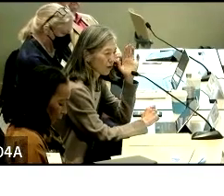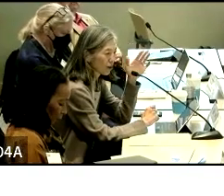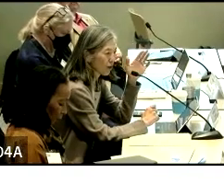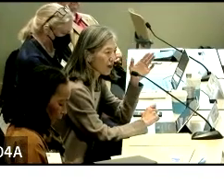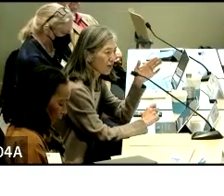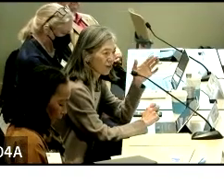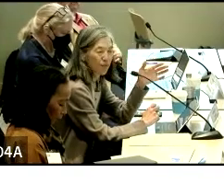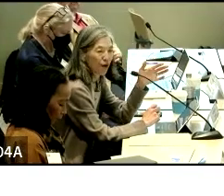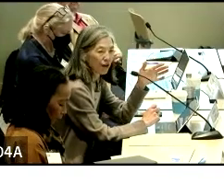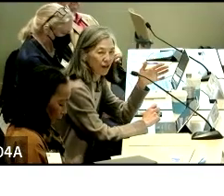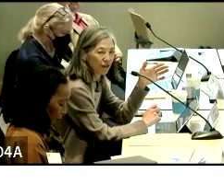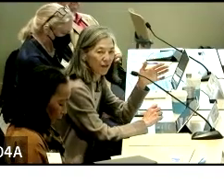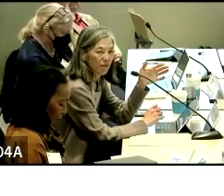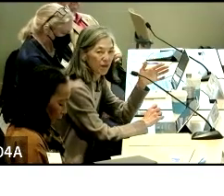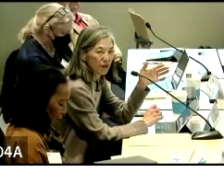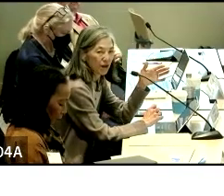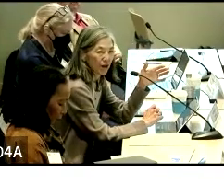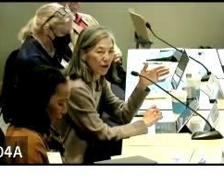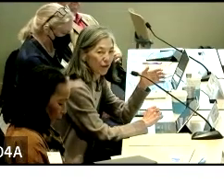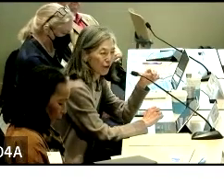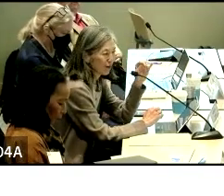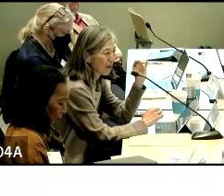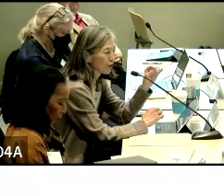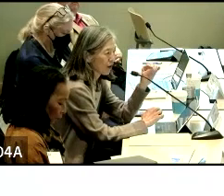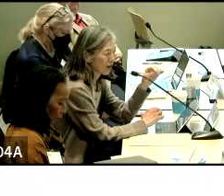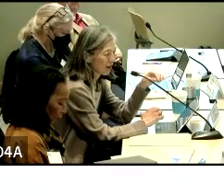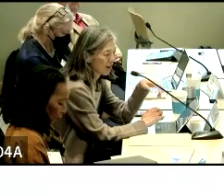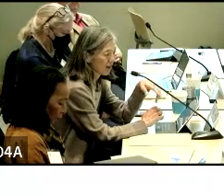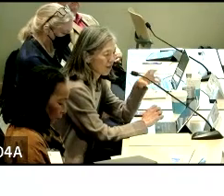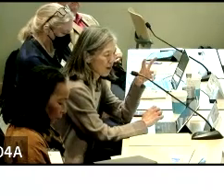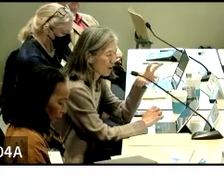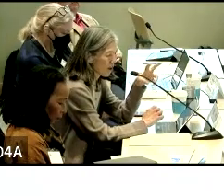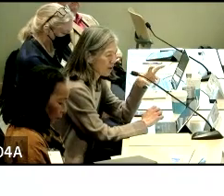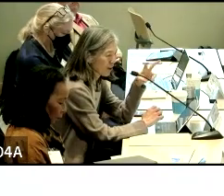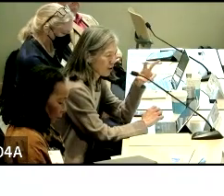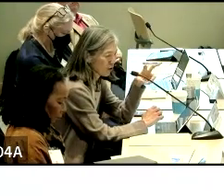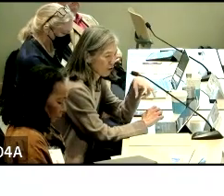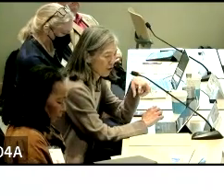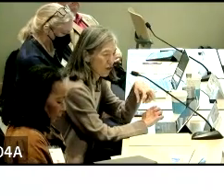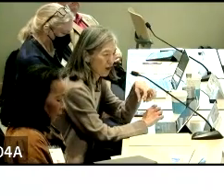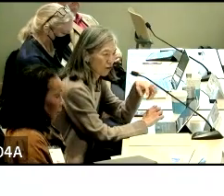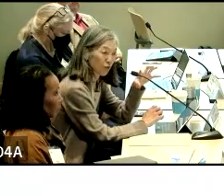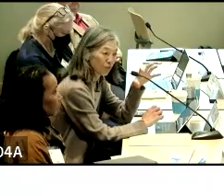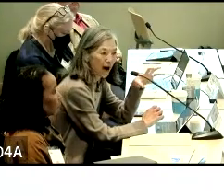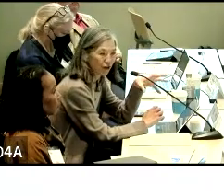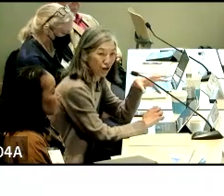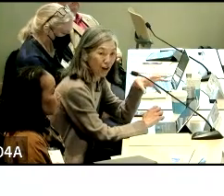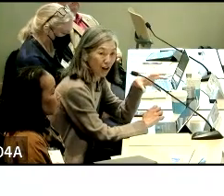The accreditation is a process for demonstrating that health departments can do certain things or box checking.